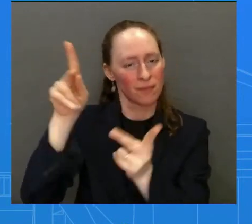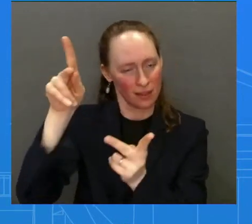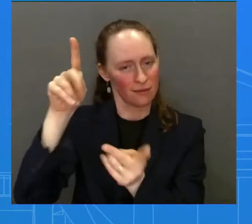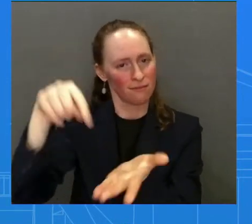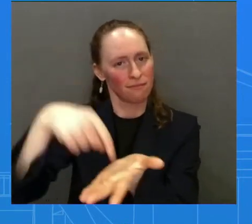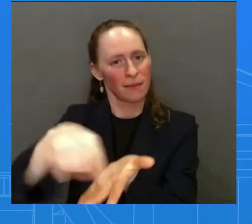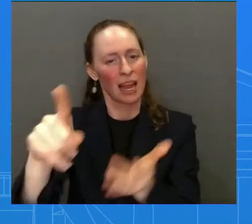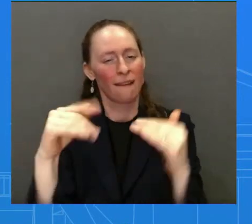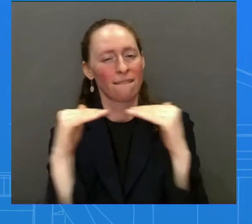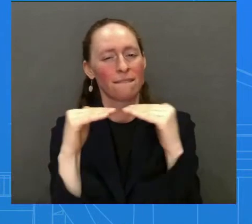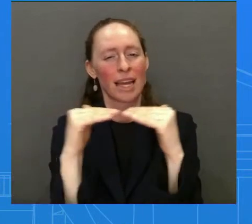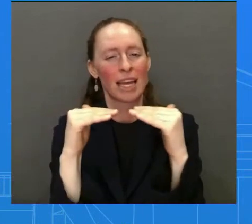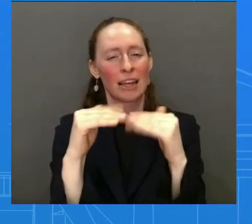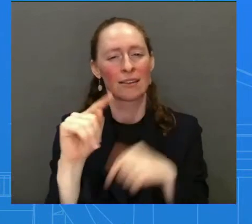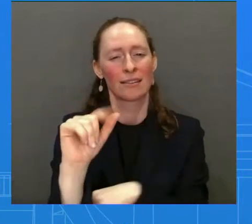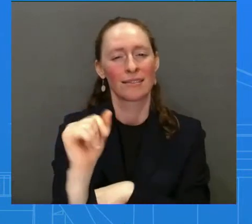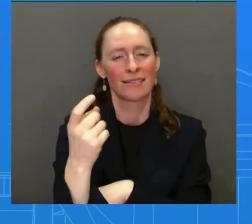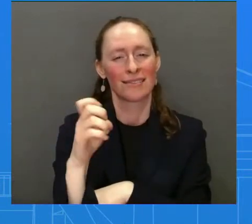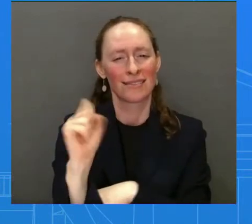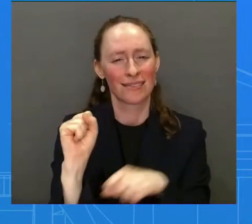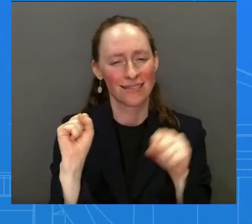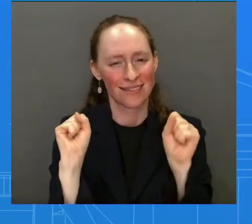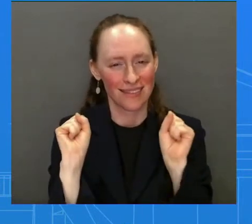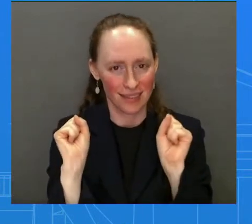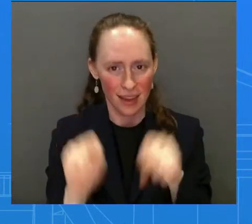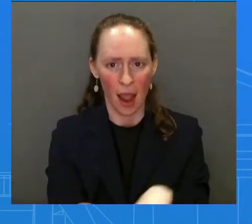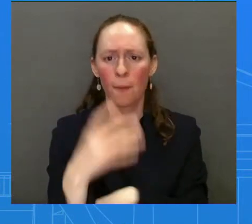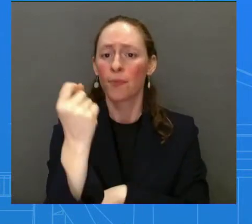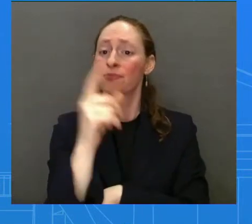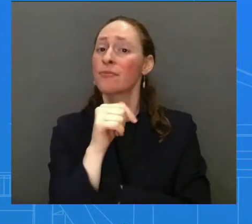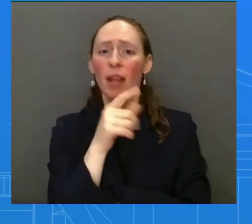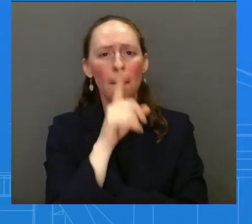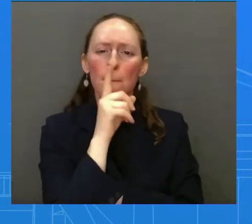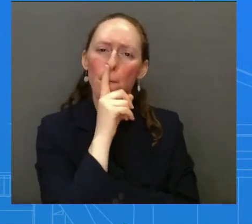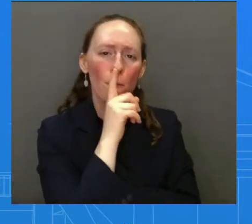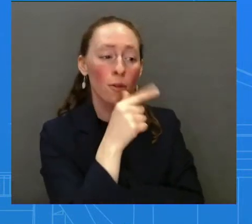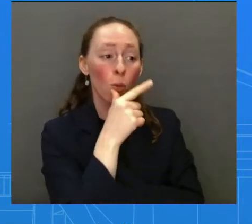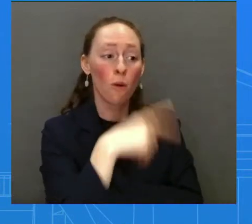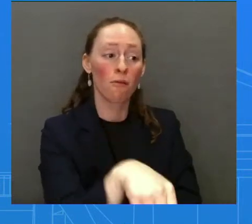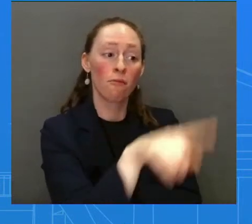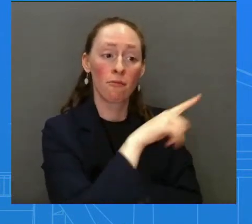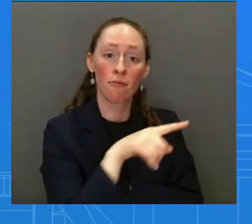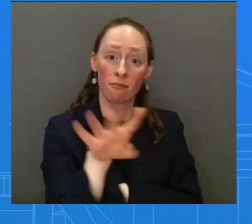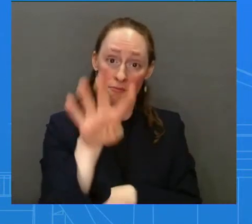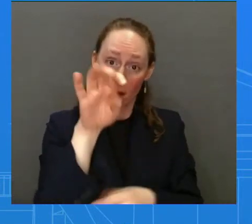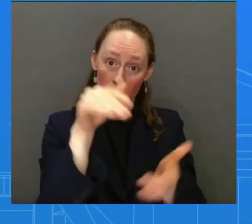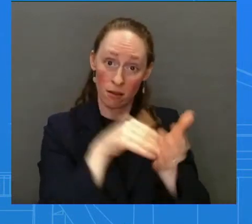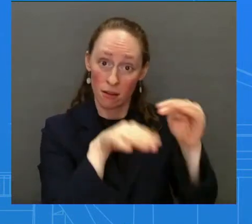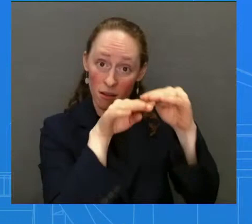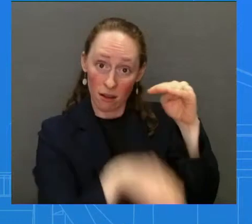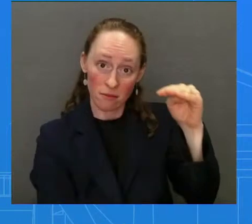The tax proposal for MAGA House Republicans look very different. They want to add over $3 trillion to the debt,